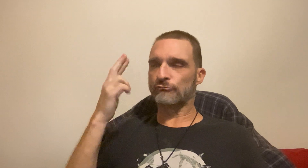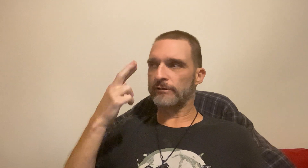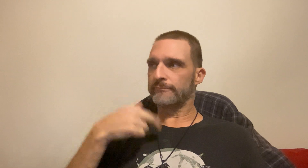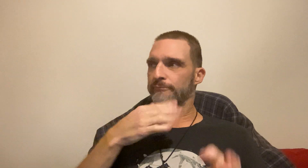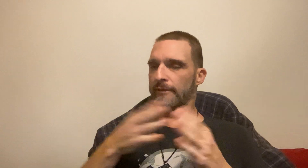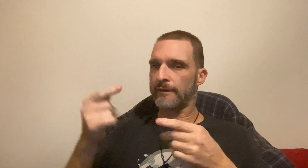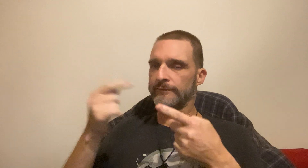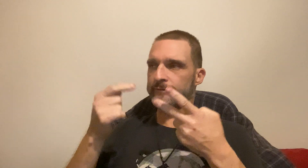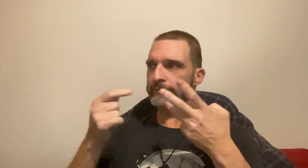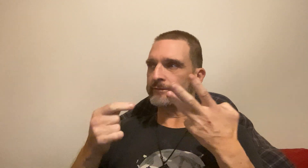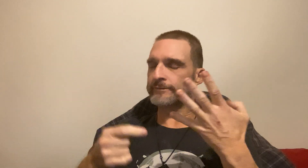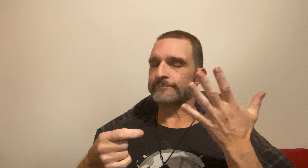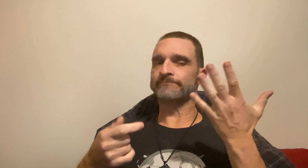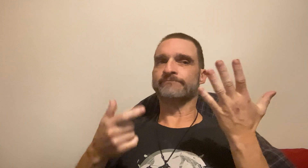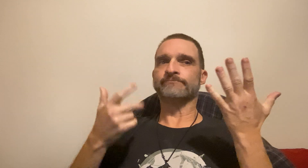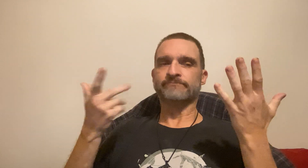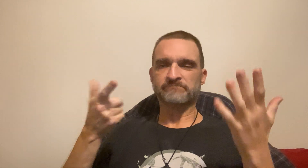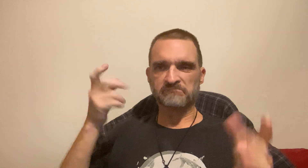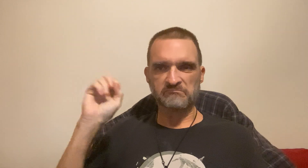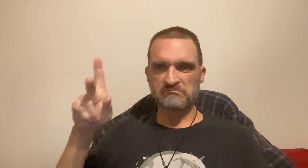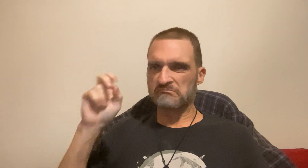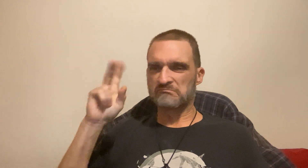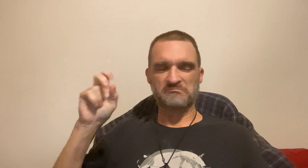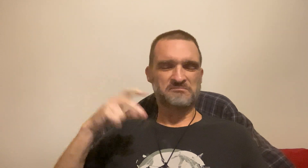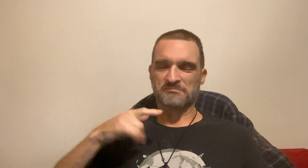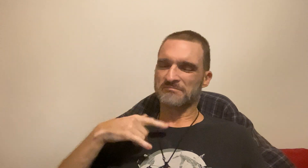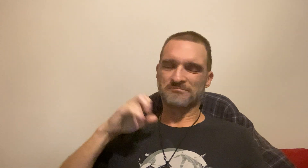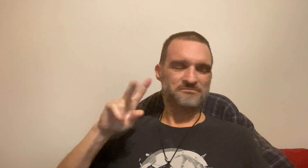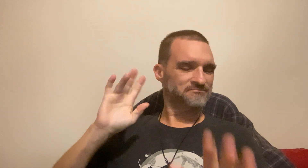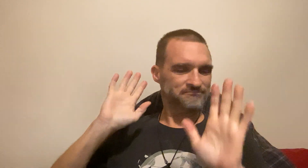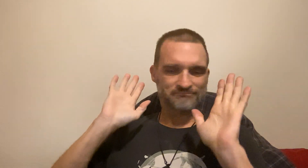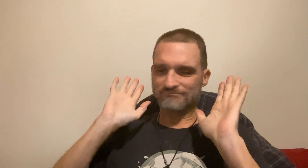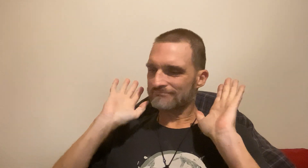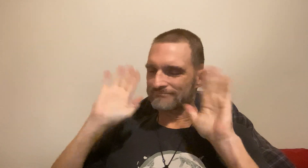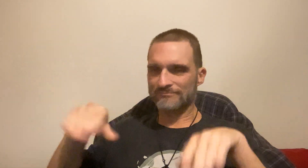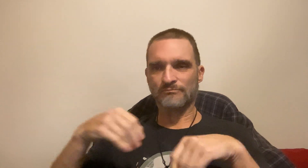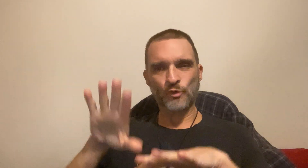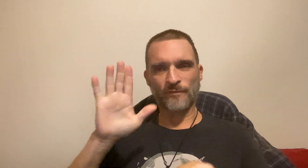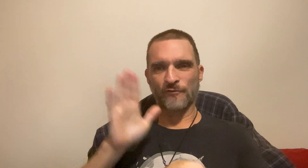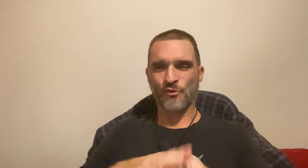I realized it then I had to apologize that I had plans I forgot about. He said, "ok ok " In the same way I'm ok.